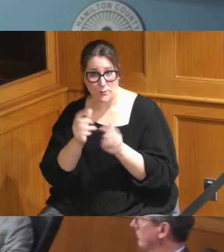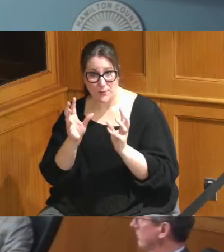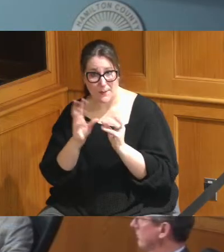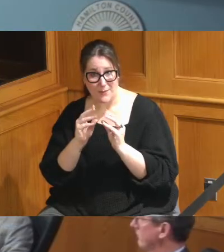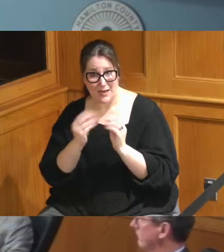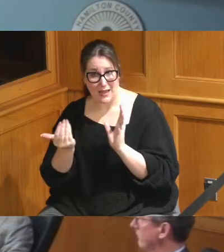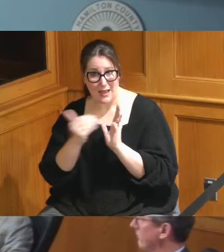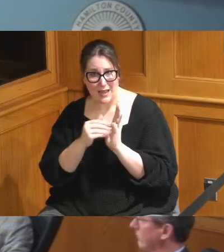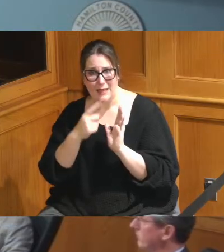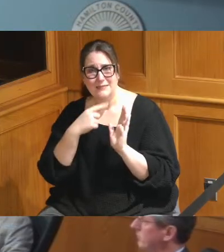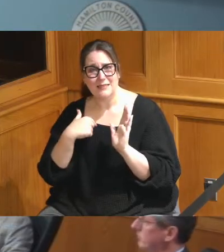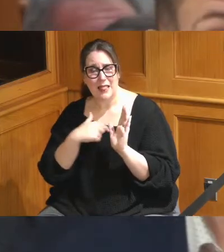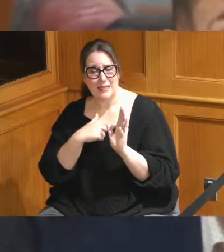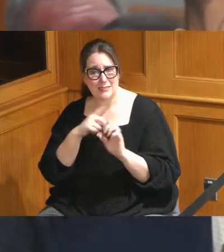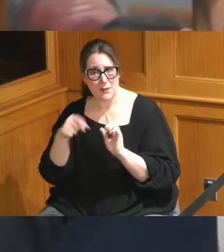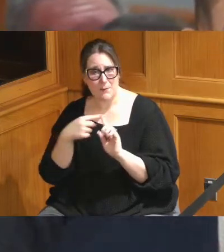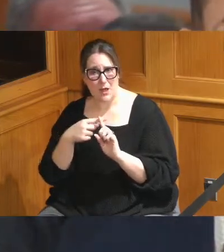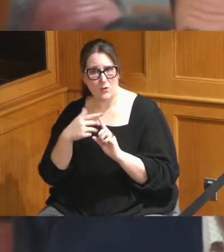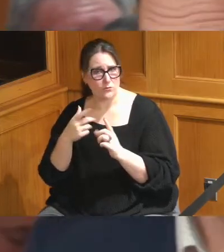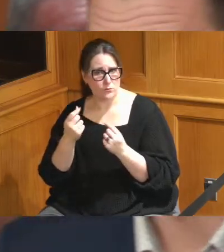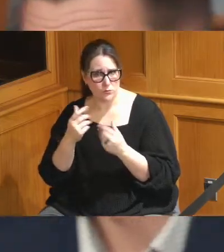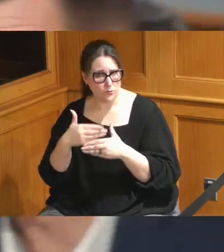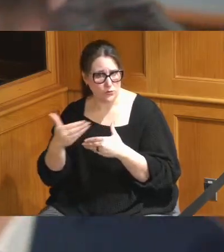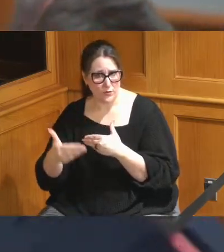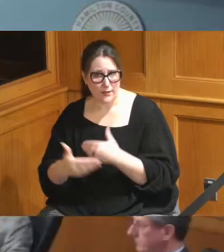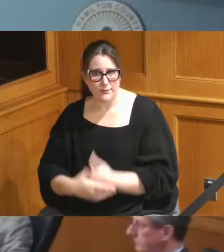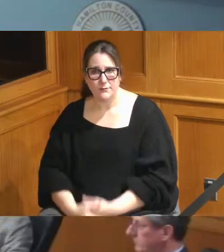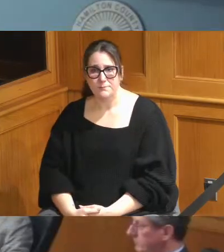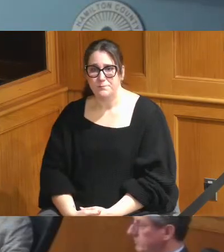Tell tell us about the the next steps. Sure. Sure. Couple next steps. Yeah, we're meeting